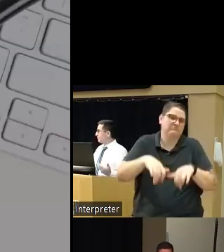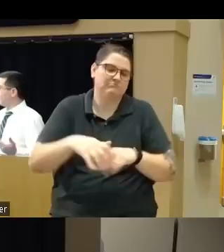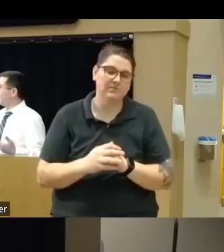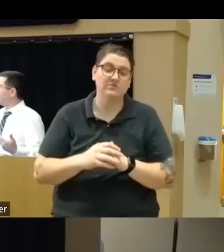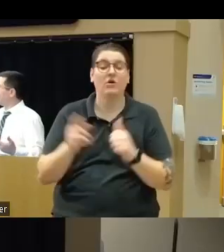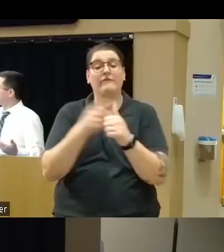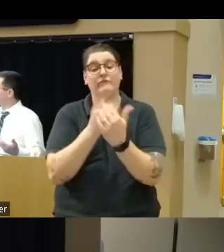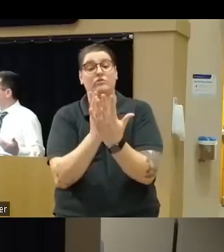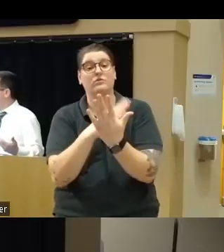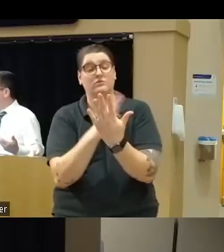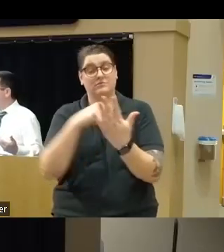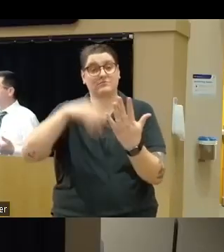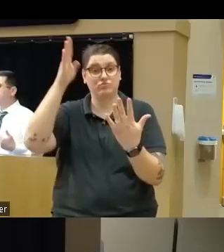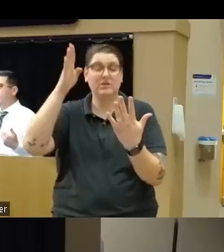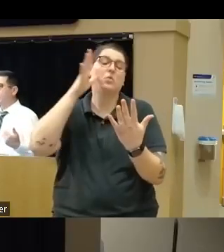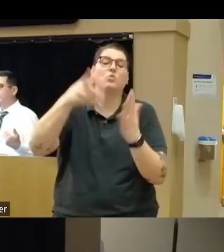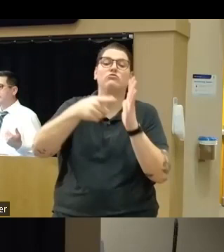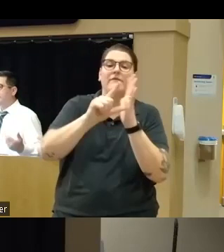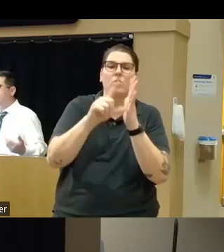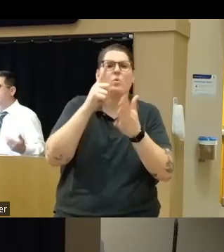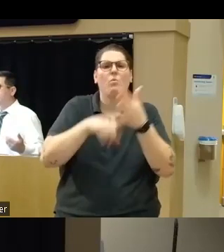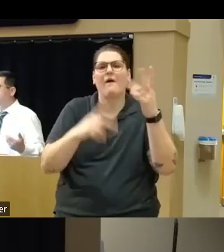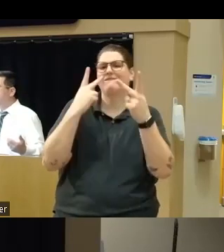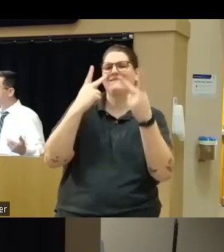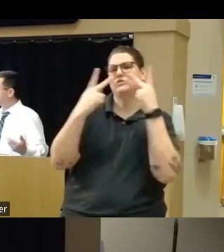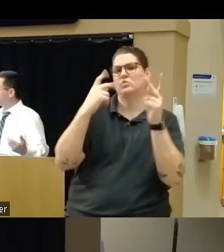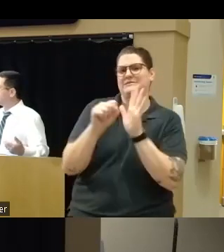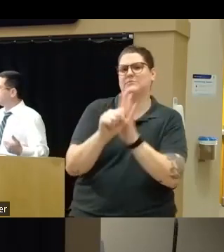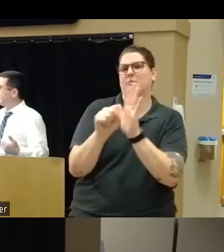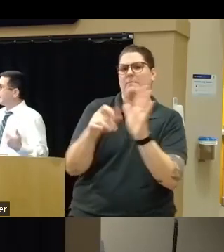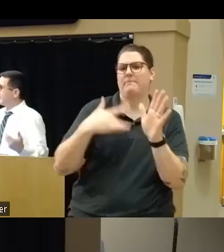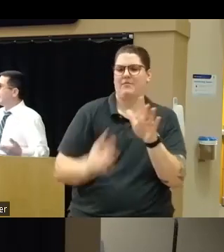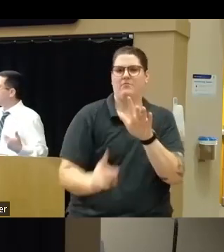through like what are some of the other visual symptoms that people might present and get in